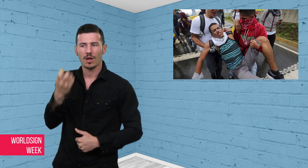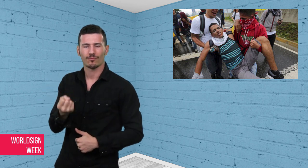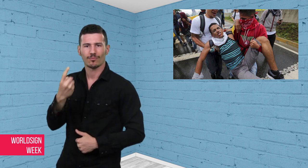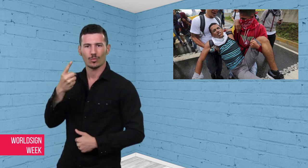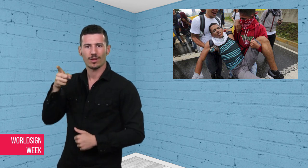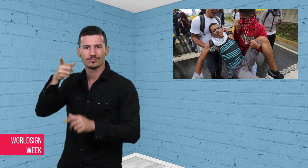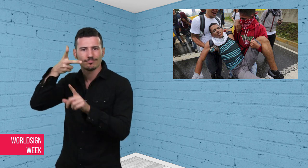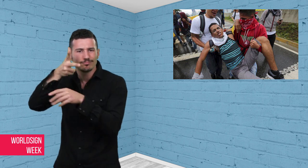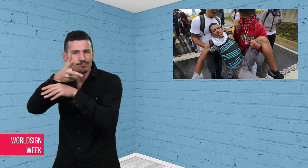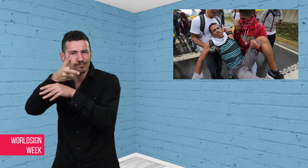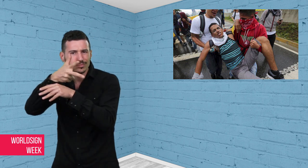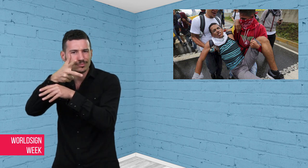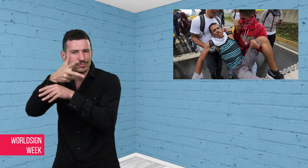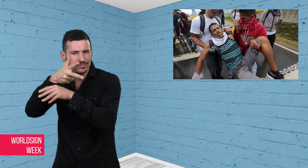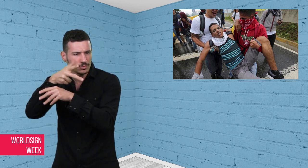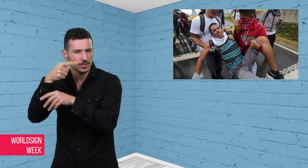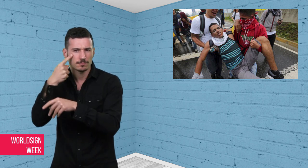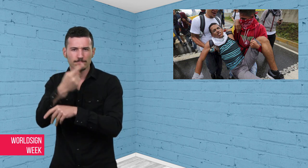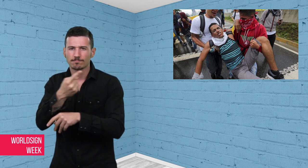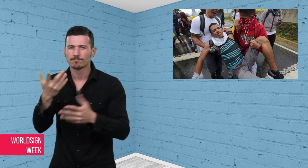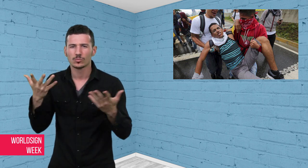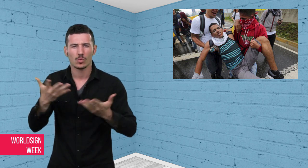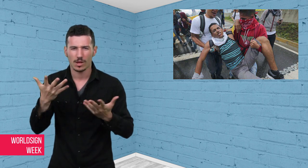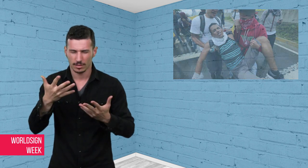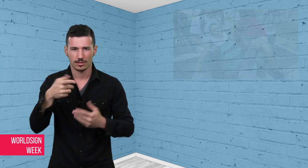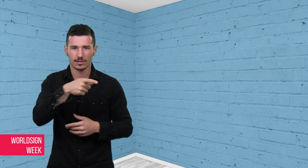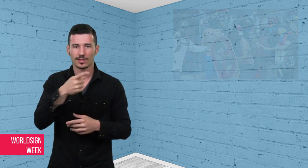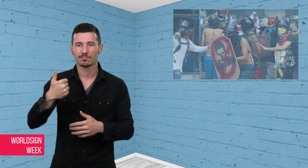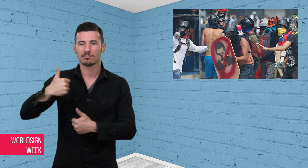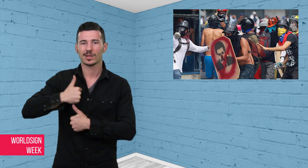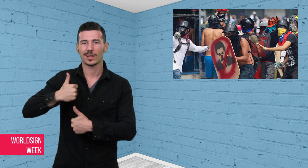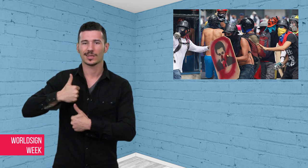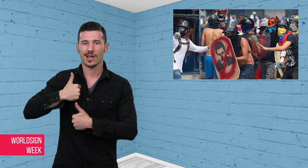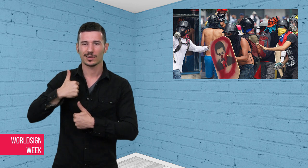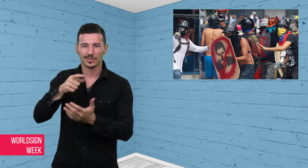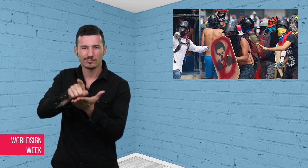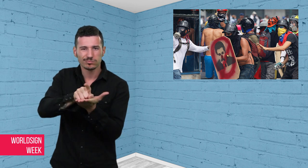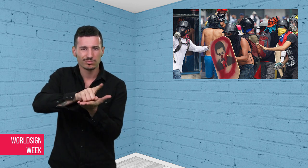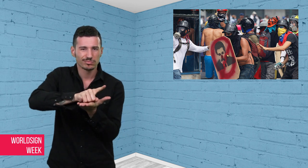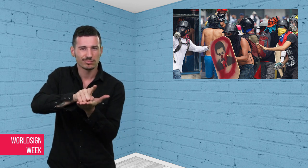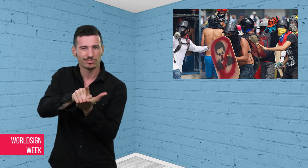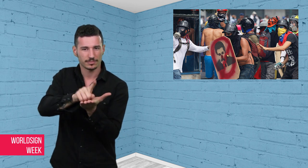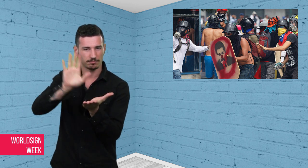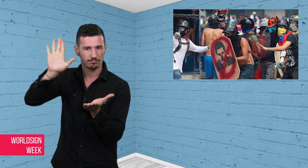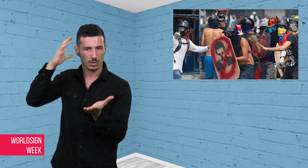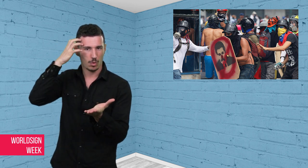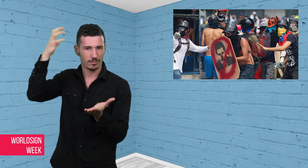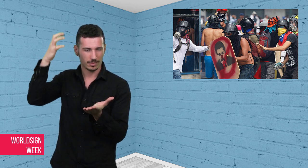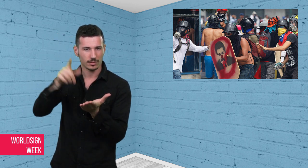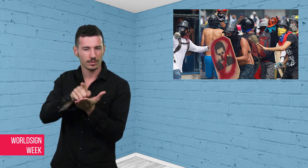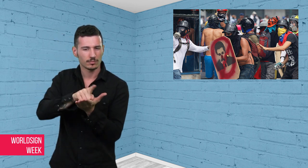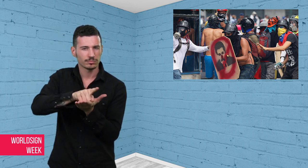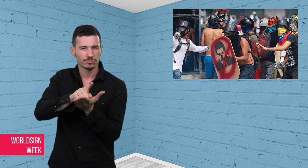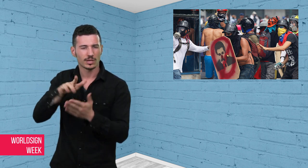an armored military tank plowing through a crowd of protesters and